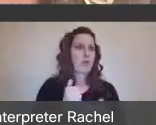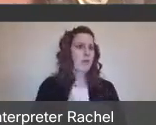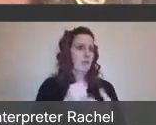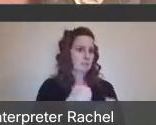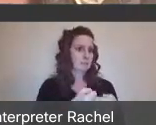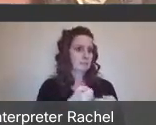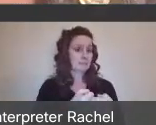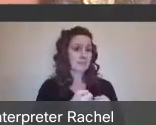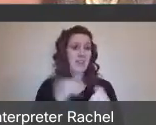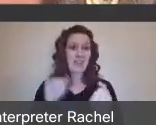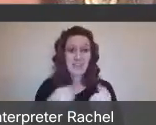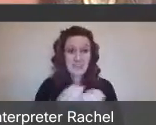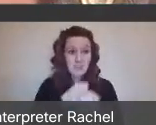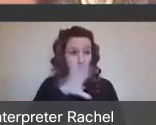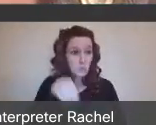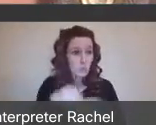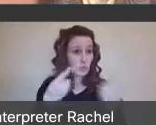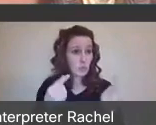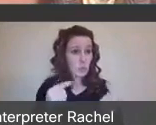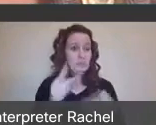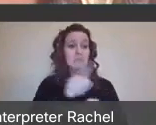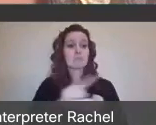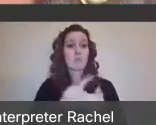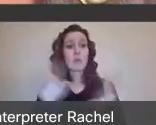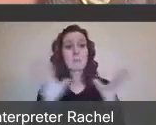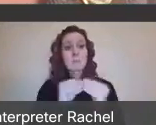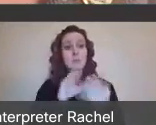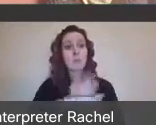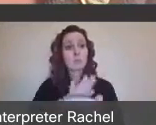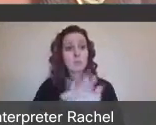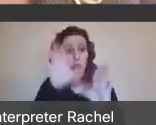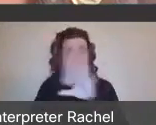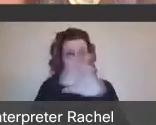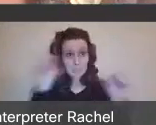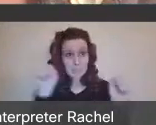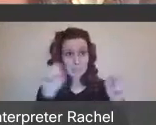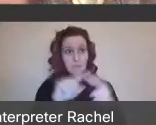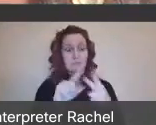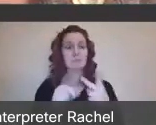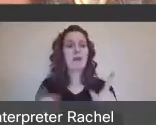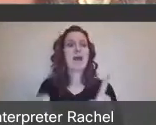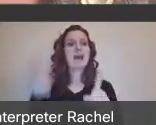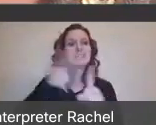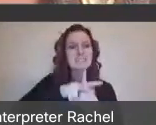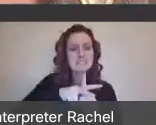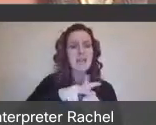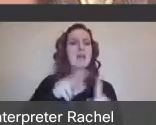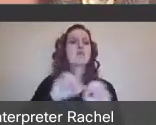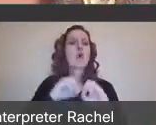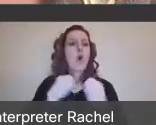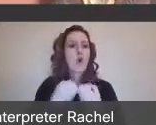weekly meetings with school superintendents, an assigned Office of Public Health staff person